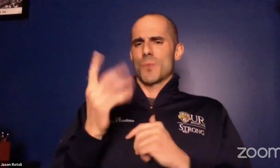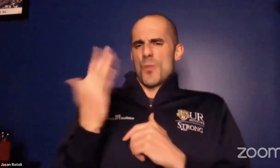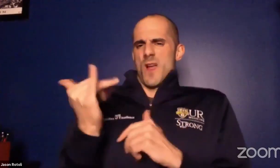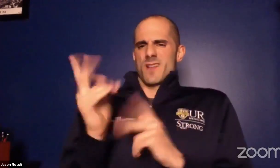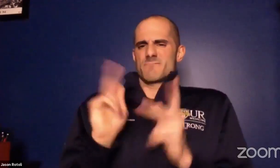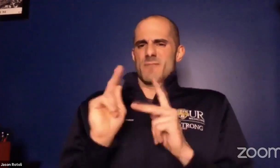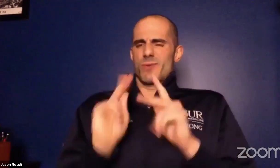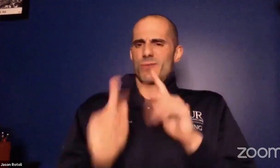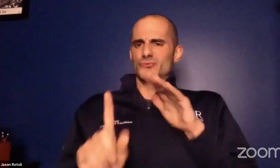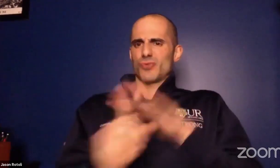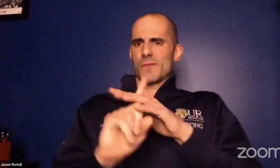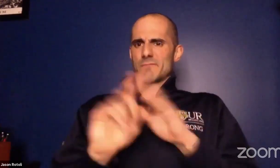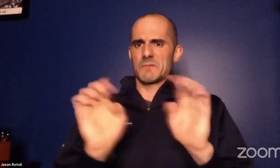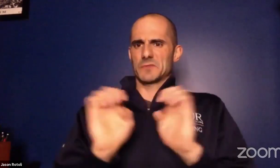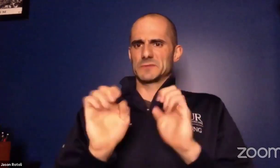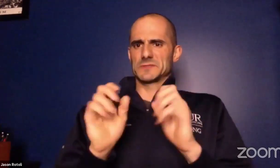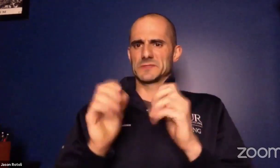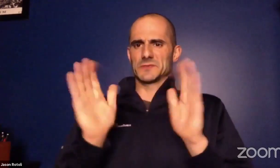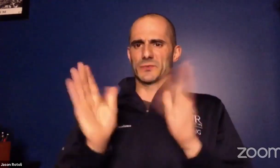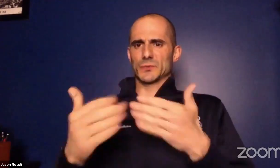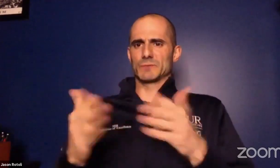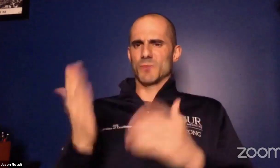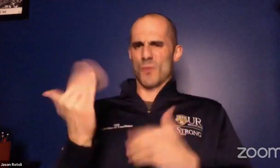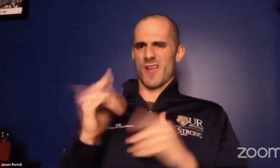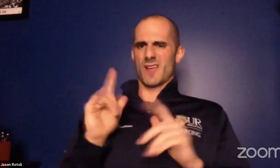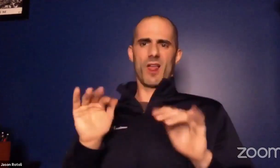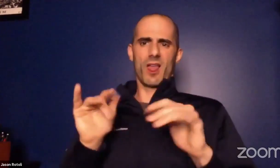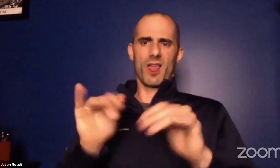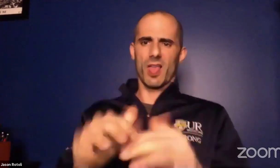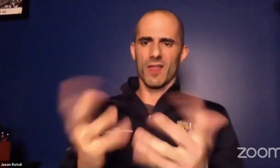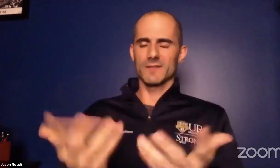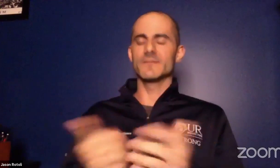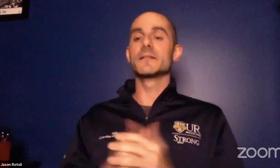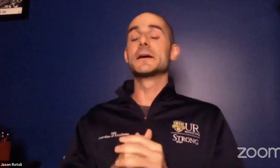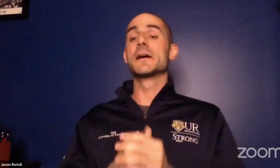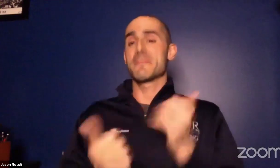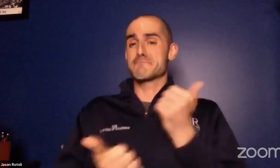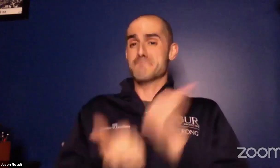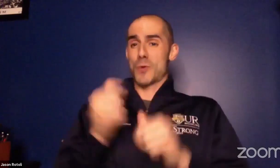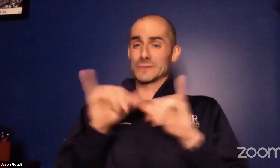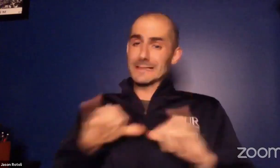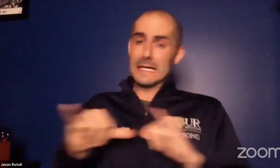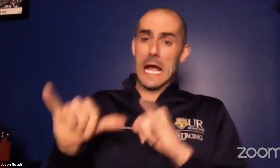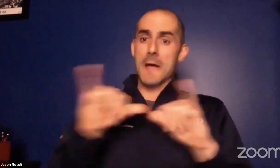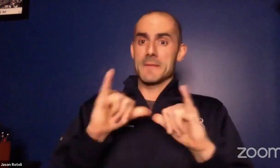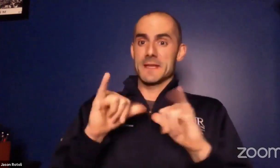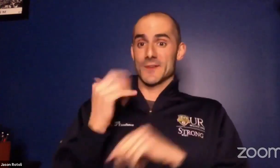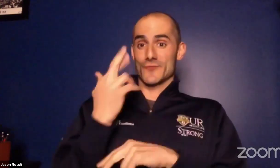urgent care. So, we'll discuss those differences.